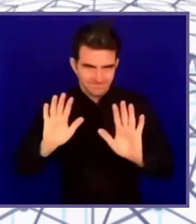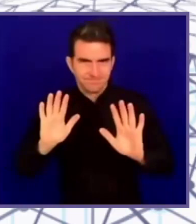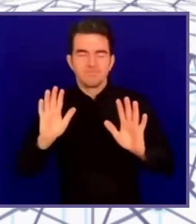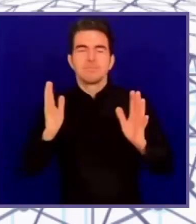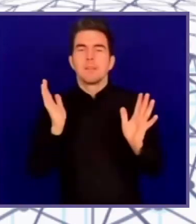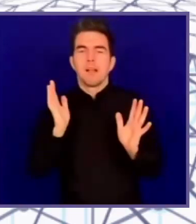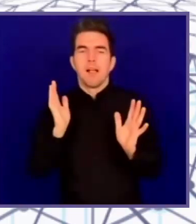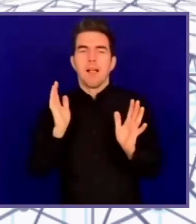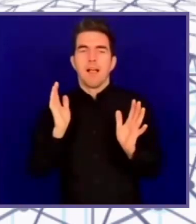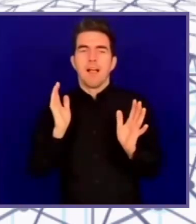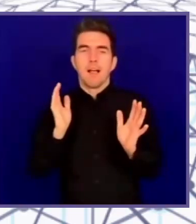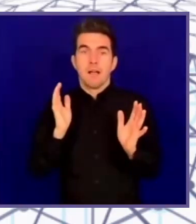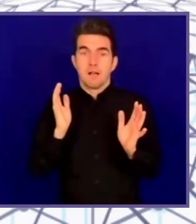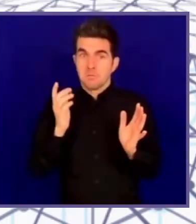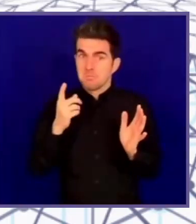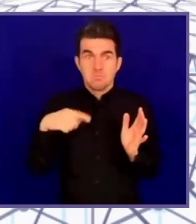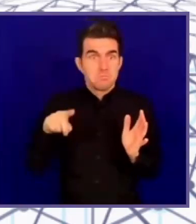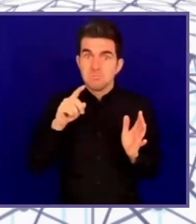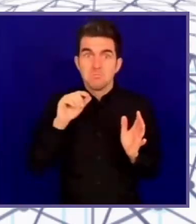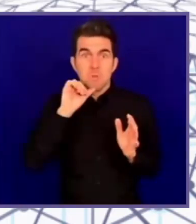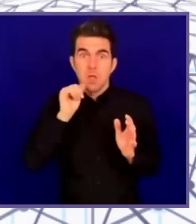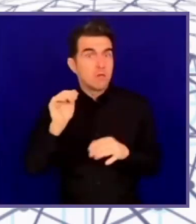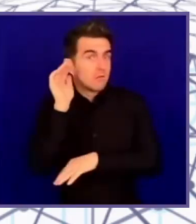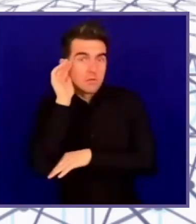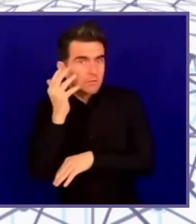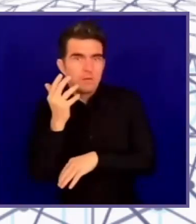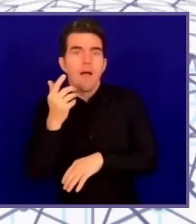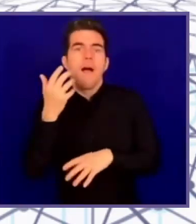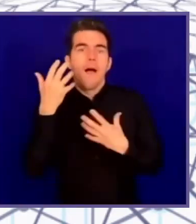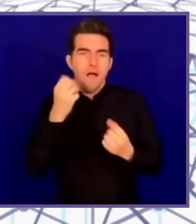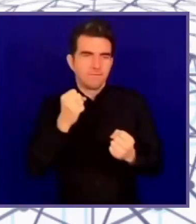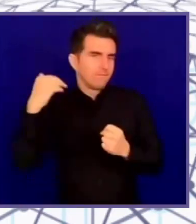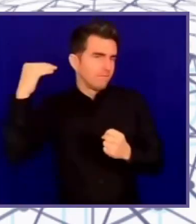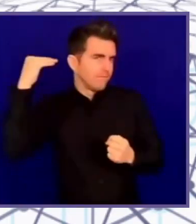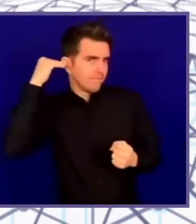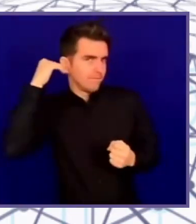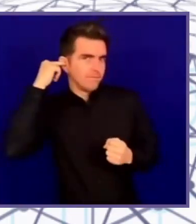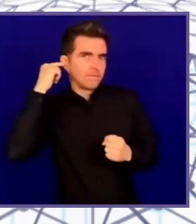beat also had been described as a pelvic floor exercise in your ear. That is the muscle pulling